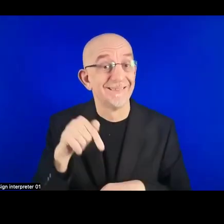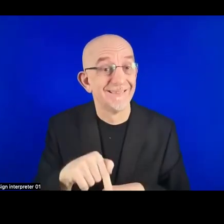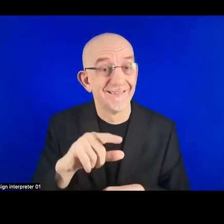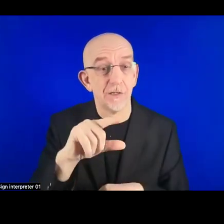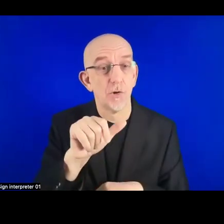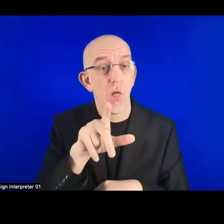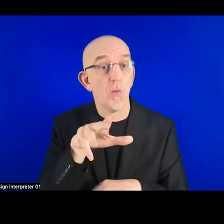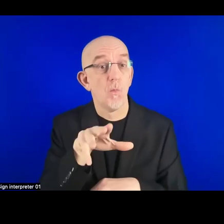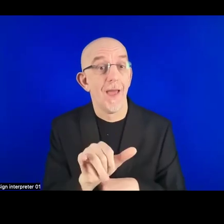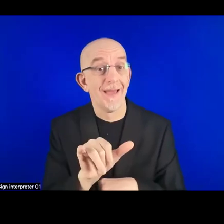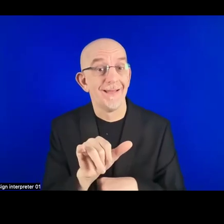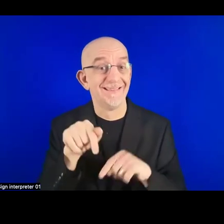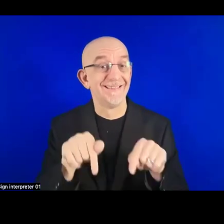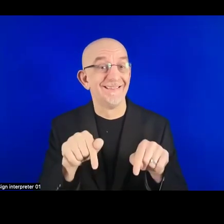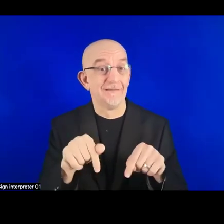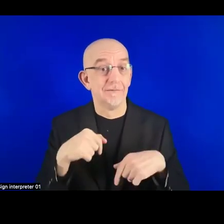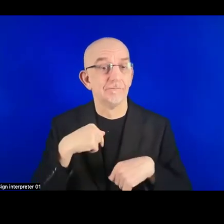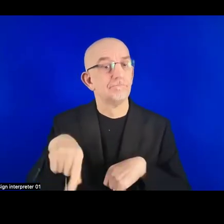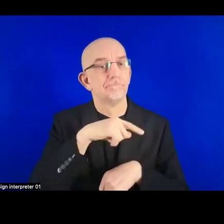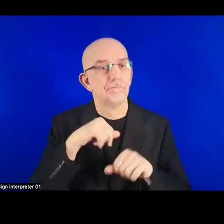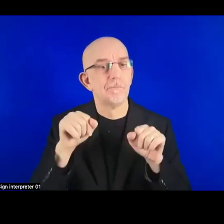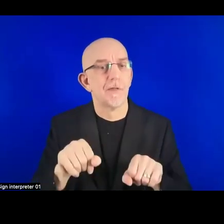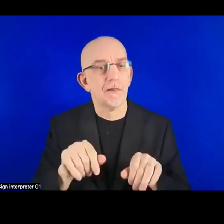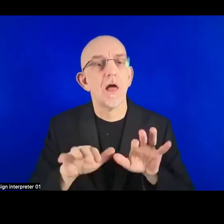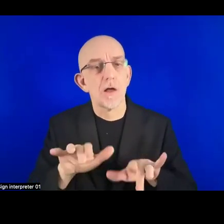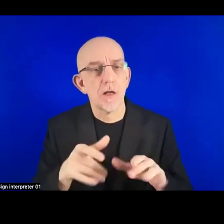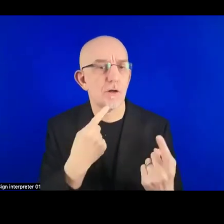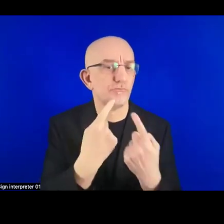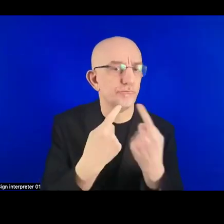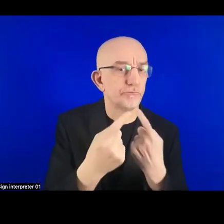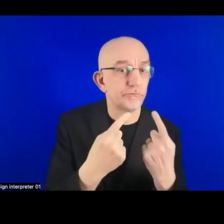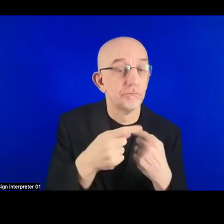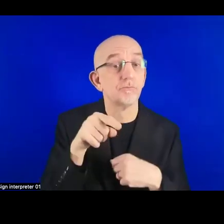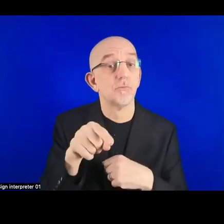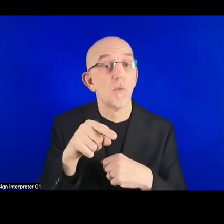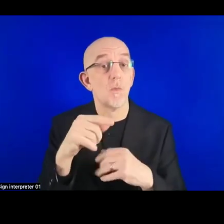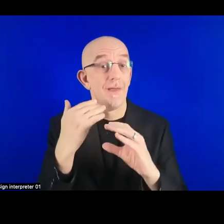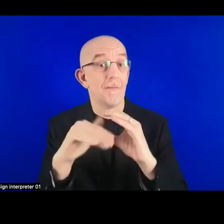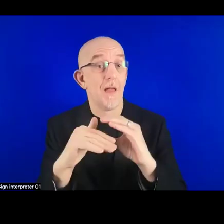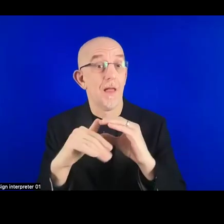Galway dot ie. So that email in-box is monitored by us here at the University of Galway